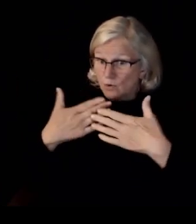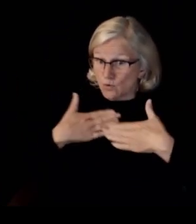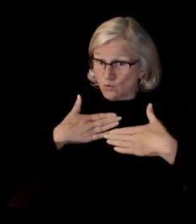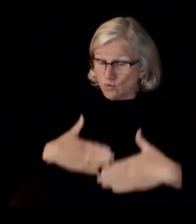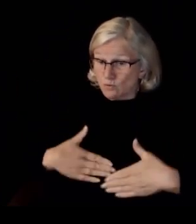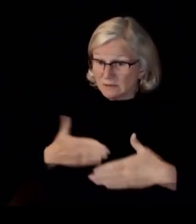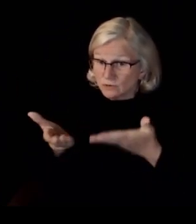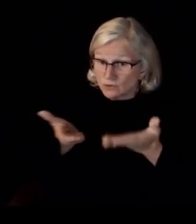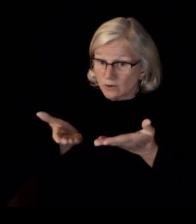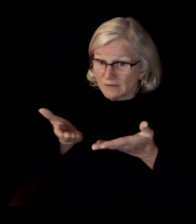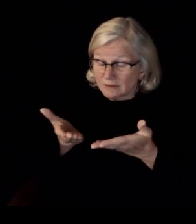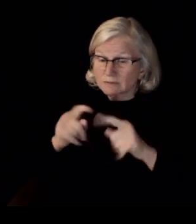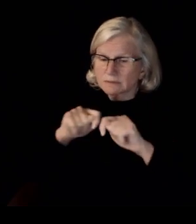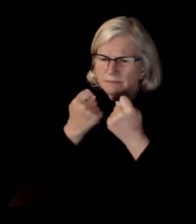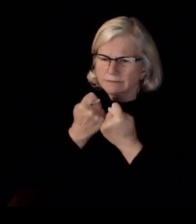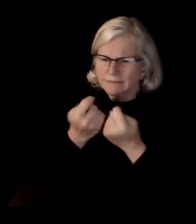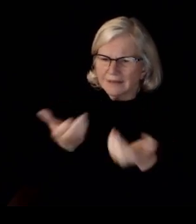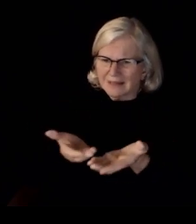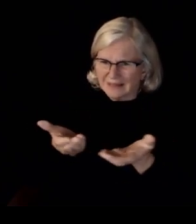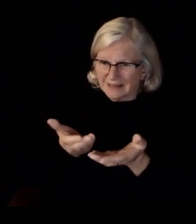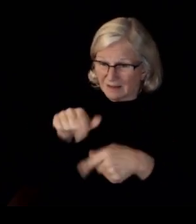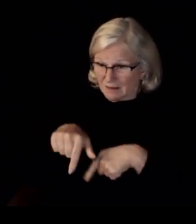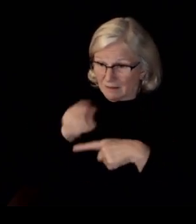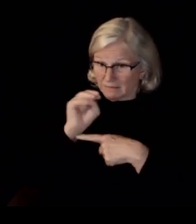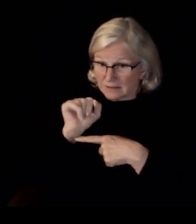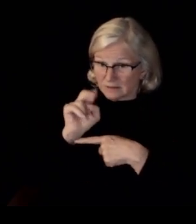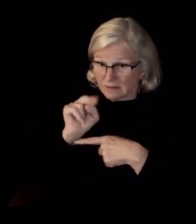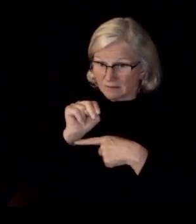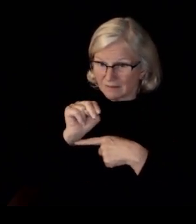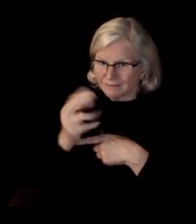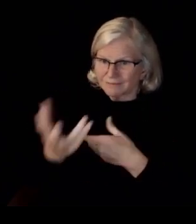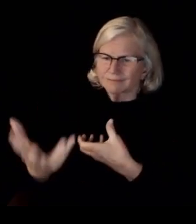have been having additional conversations with us and with our local and tribal partners